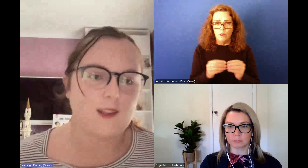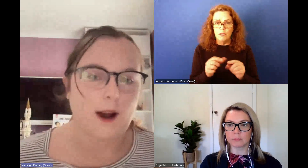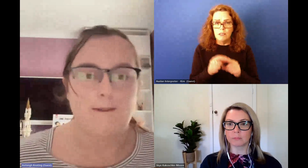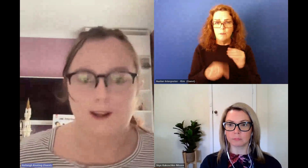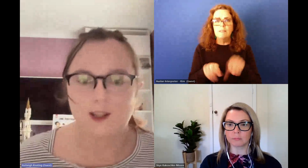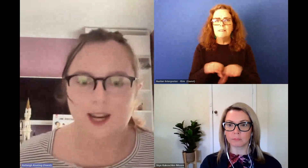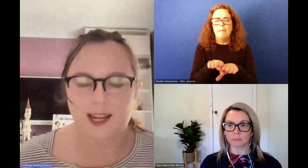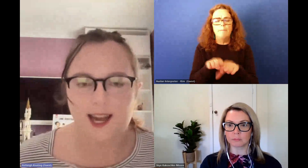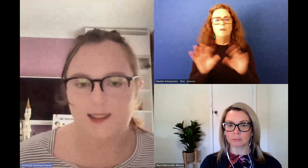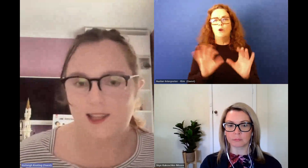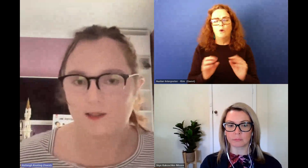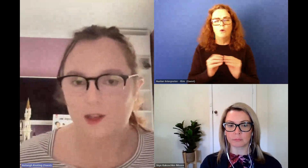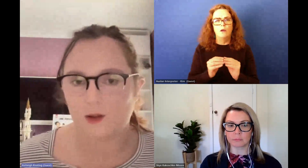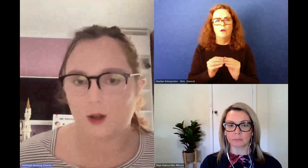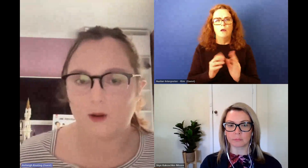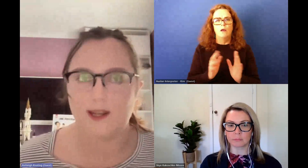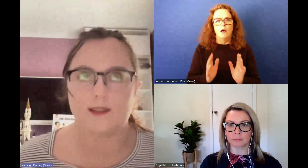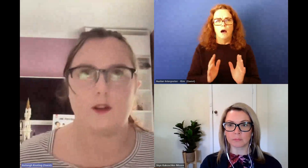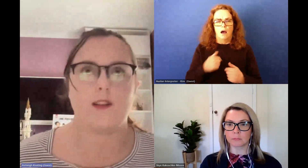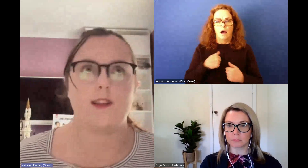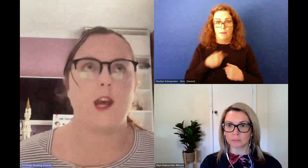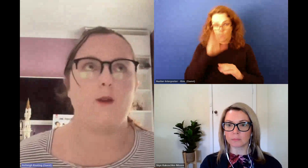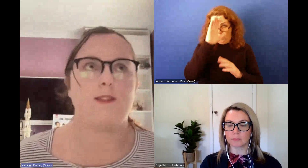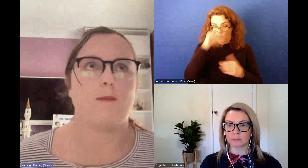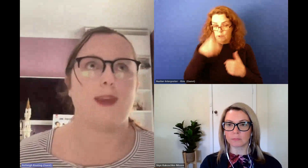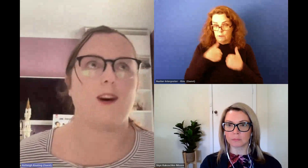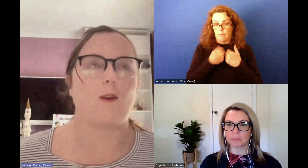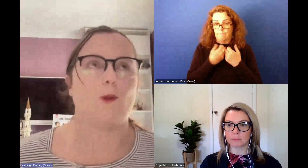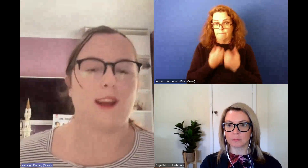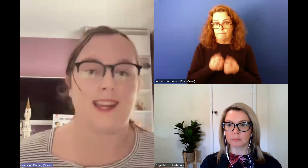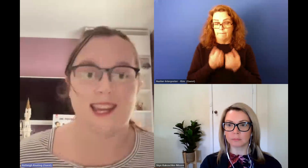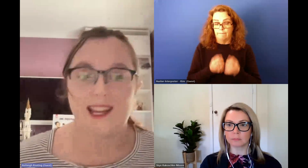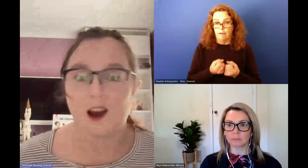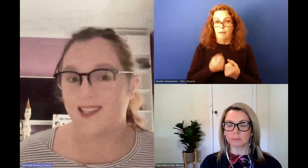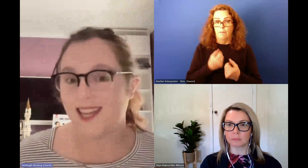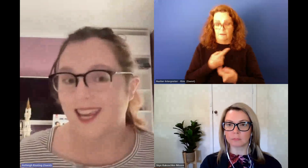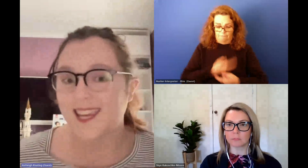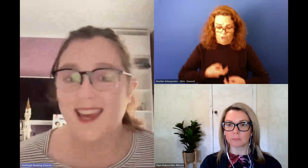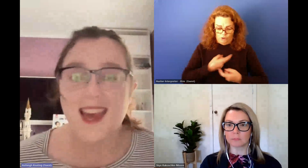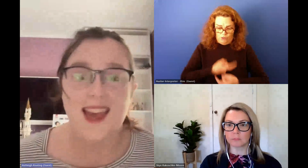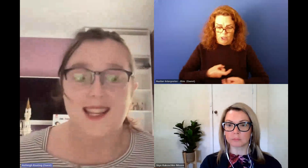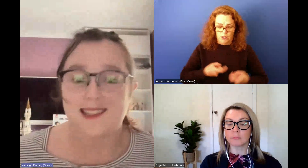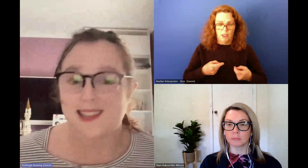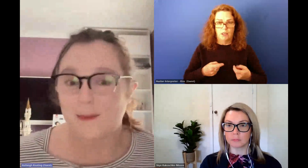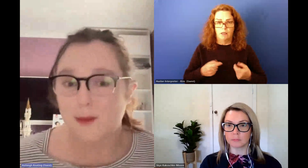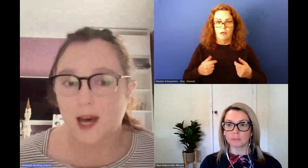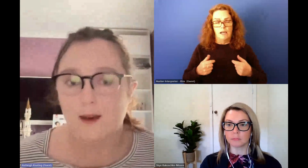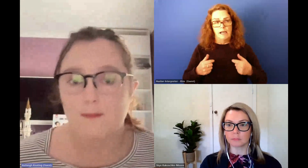It's quite frustrating as an individual who does not, who is not, big on working in STEM